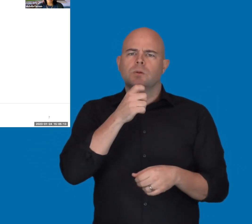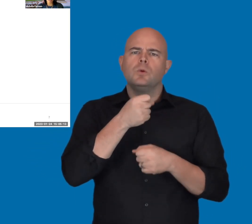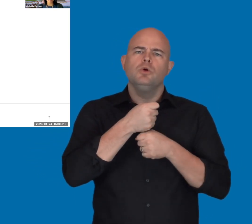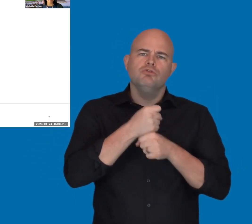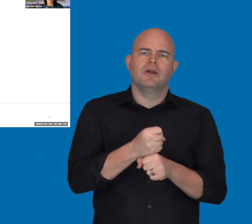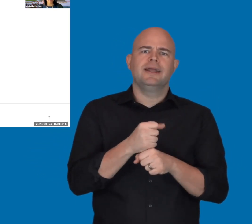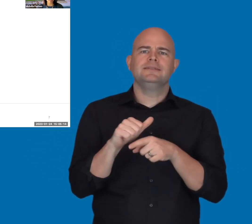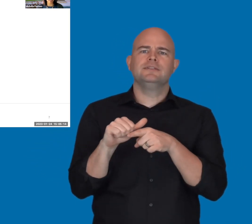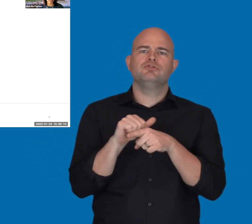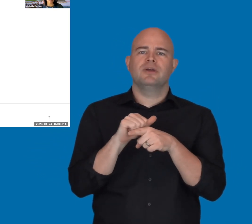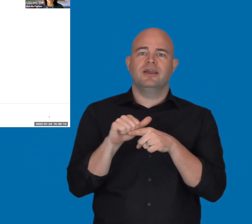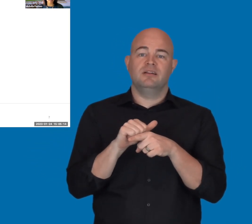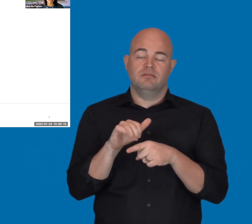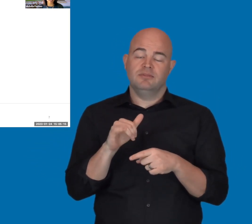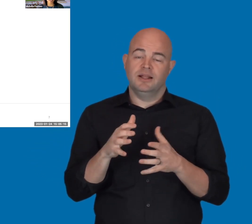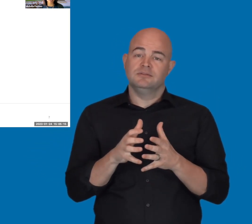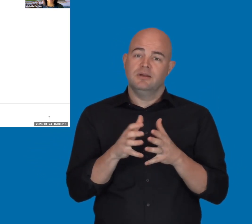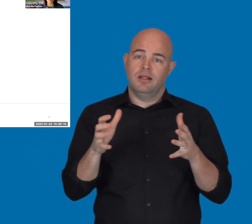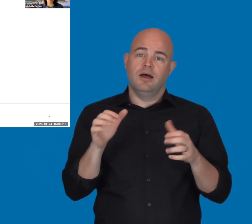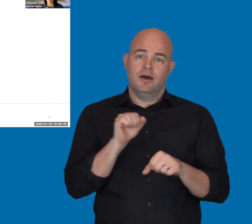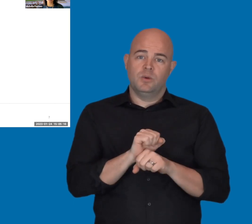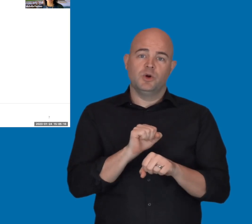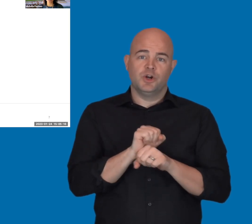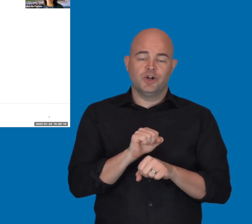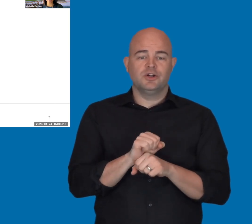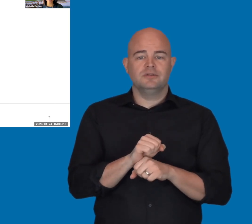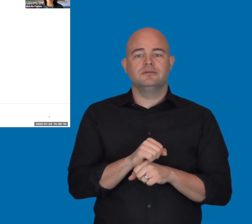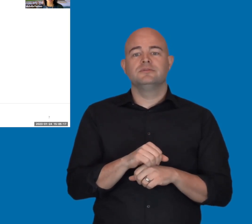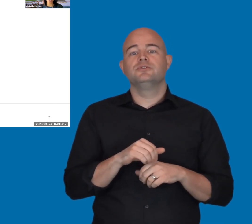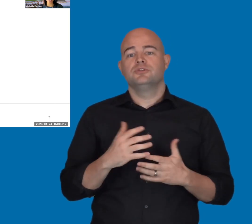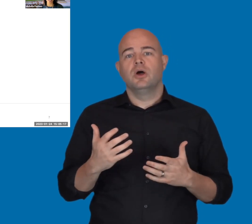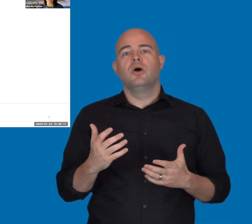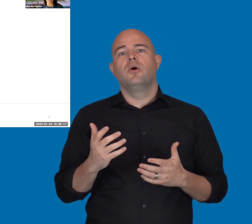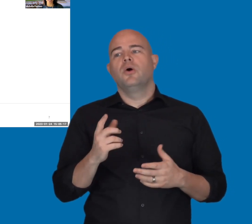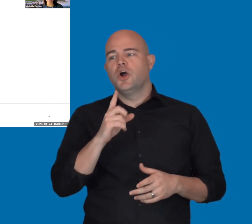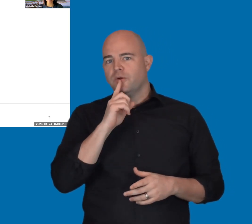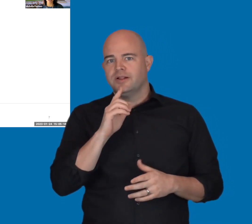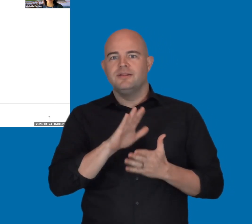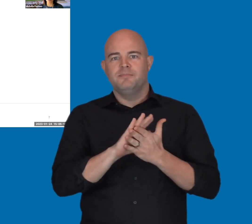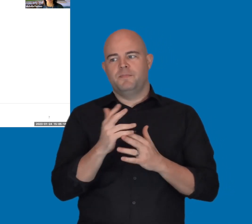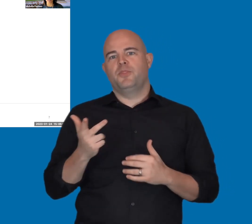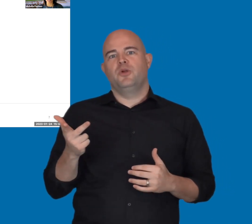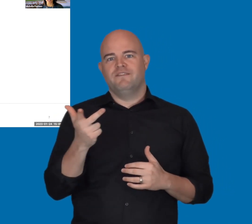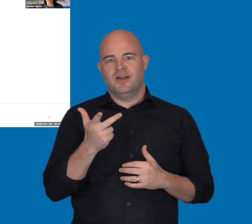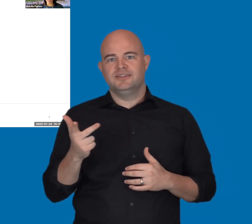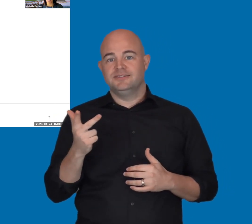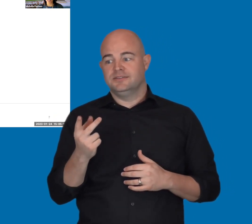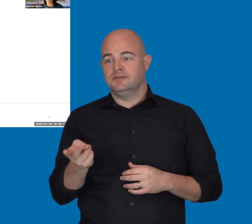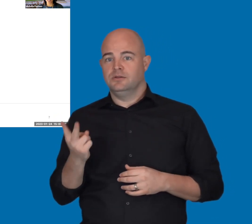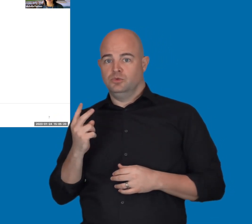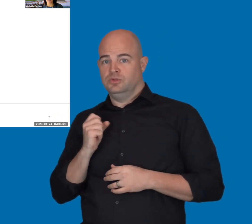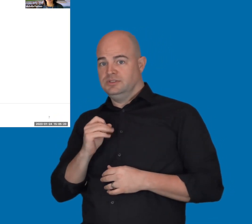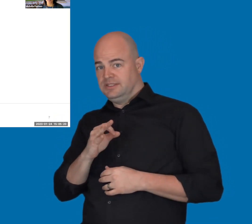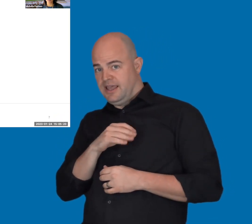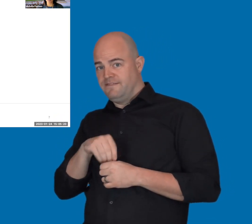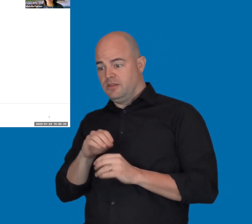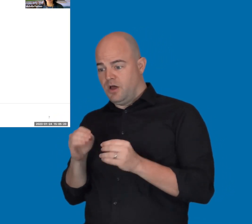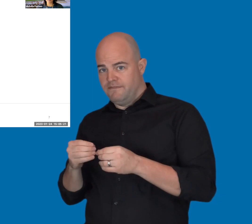you know, everybody learned all of this and now they're able to engage actually with somebody that they might be seeing in their classrooms or around campus.